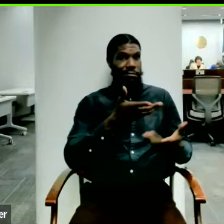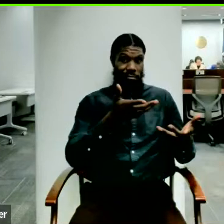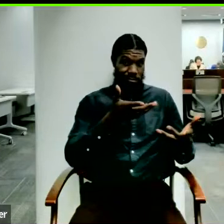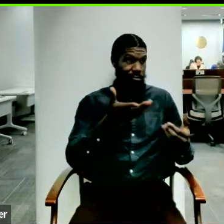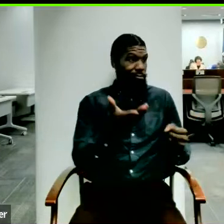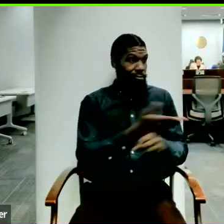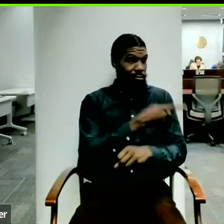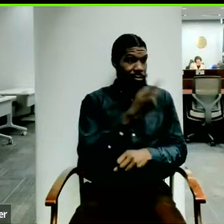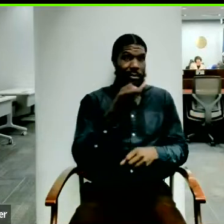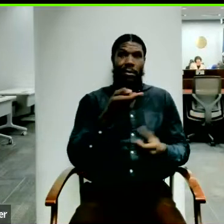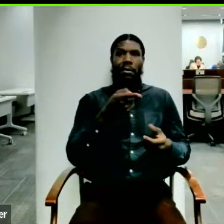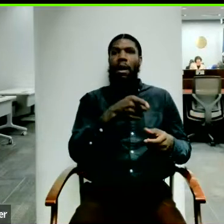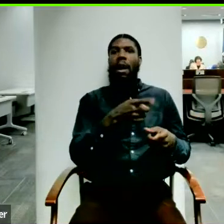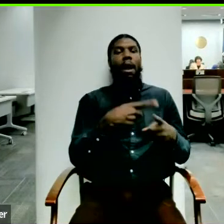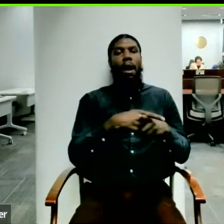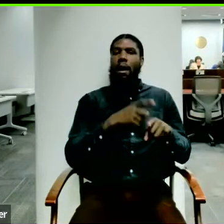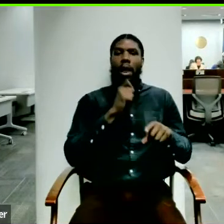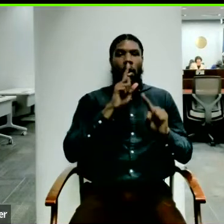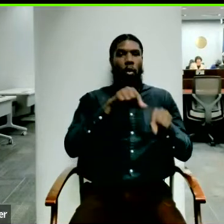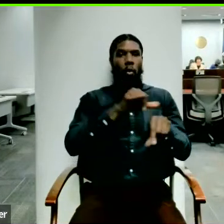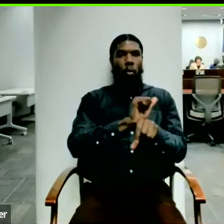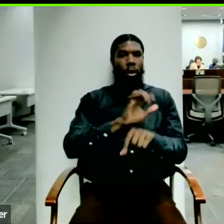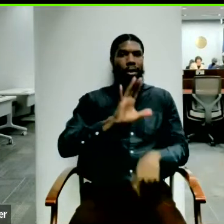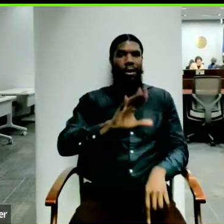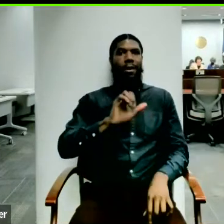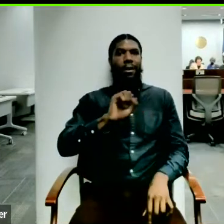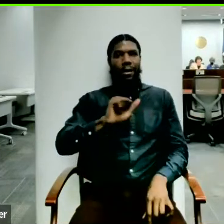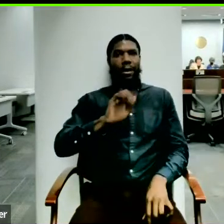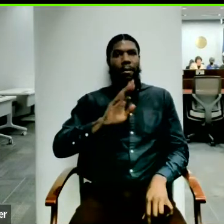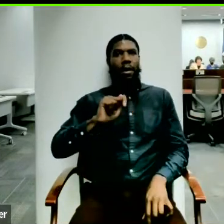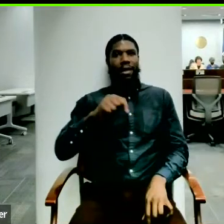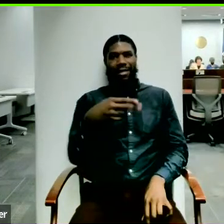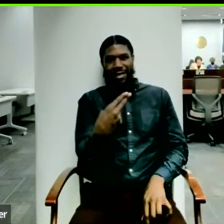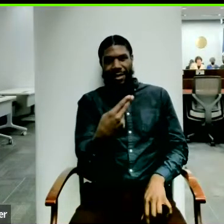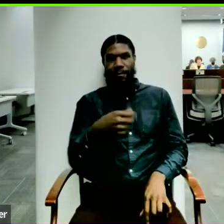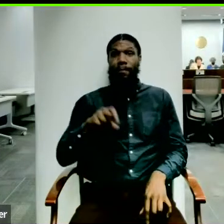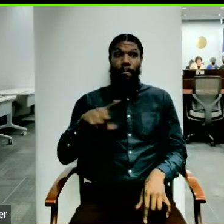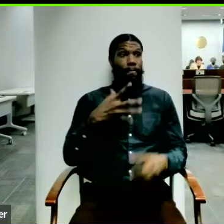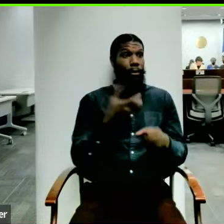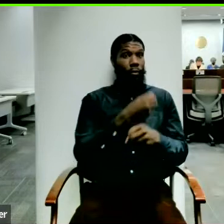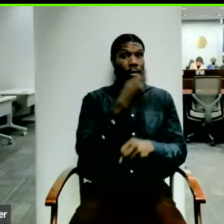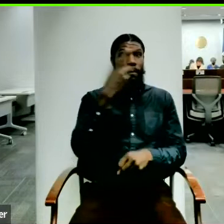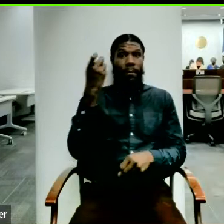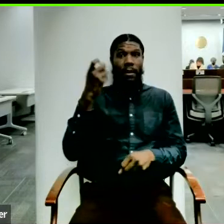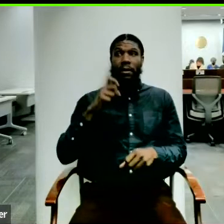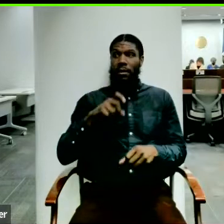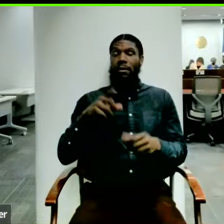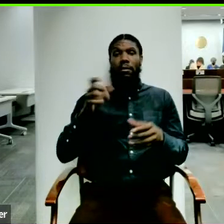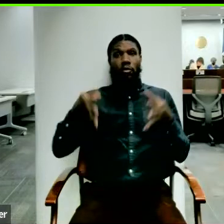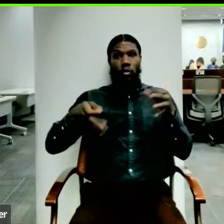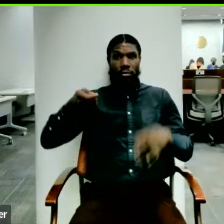Walgreens won the case because two Federal Courts included under Hardison, 135 billion dollar